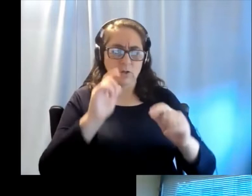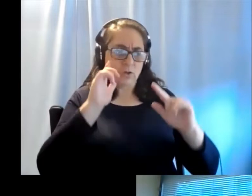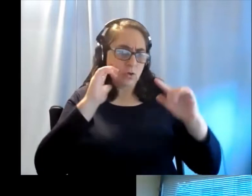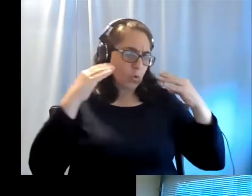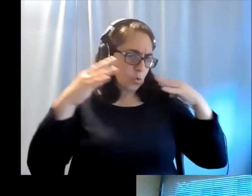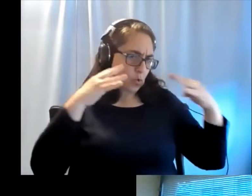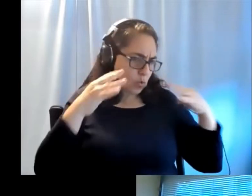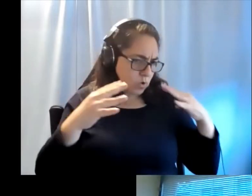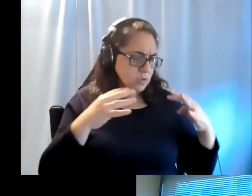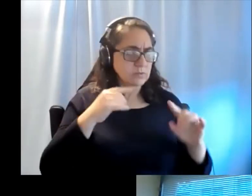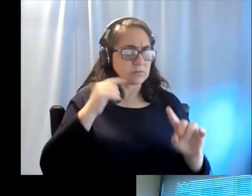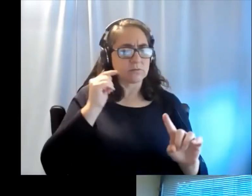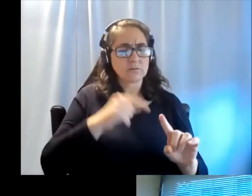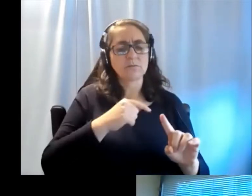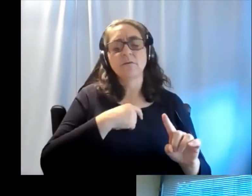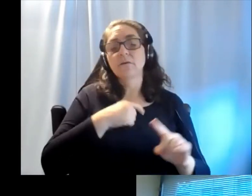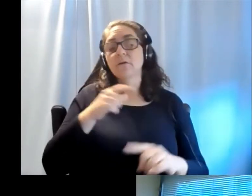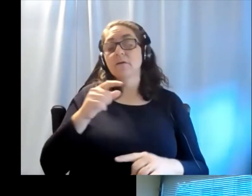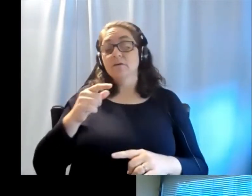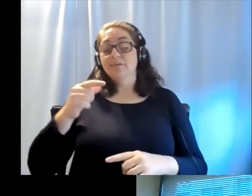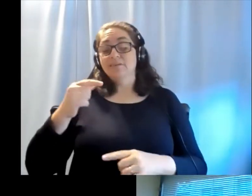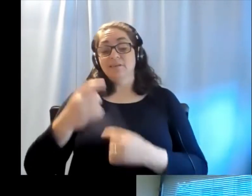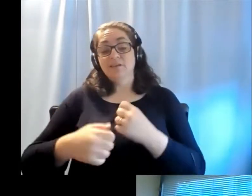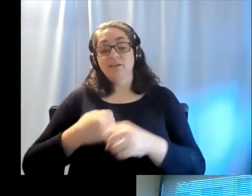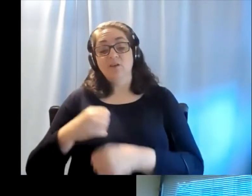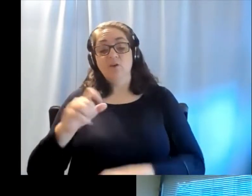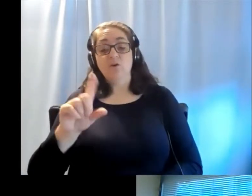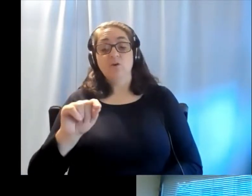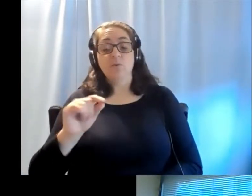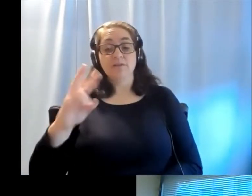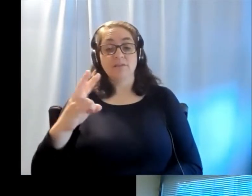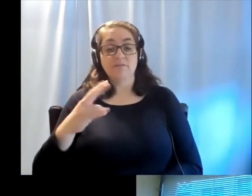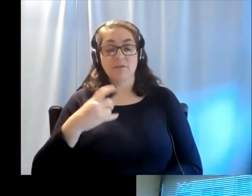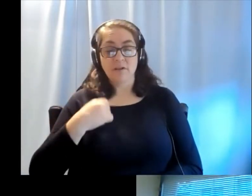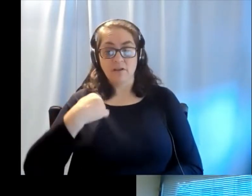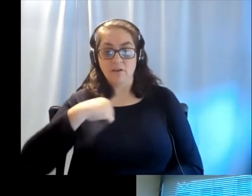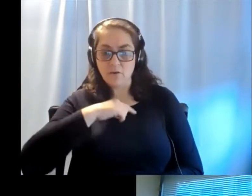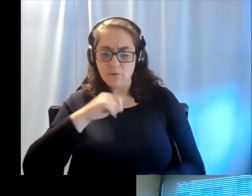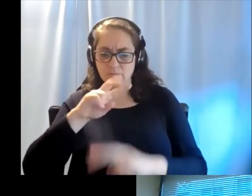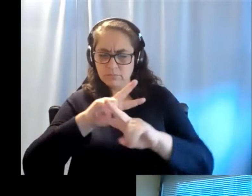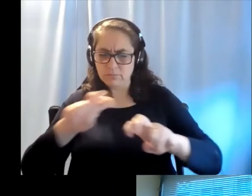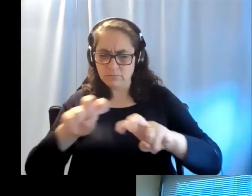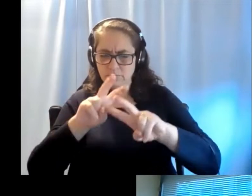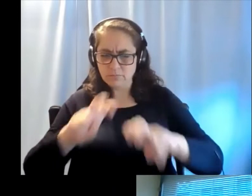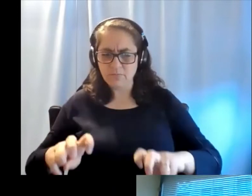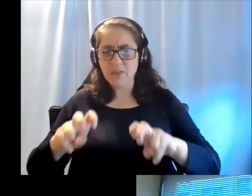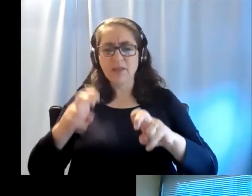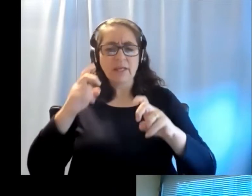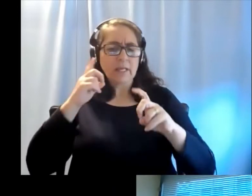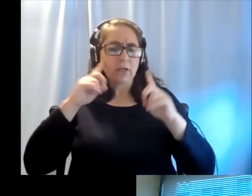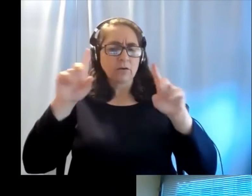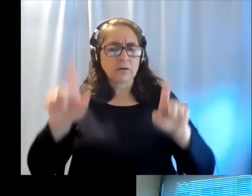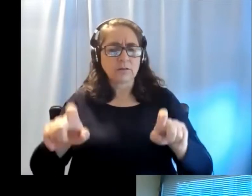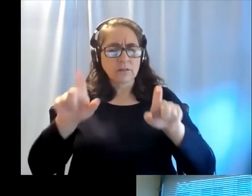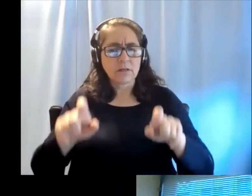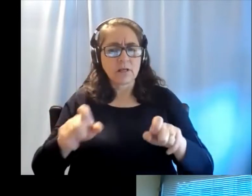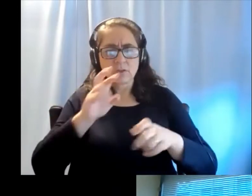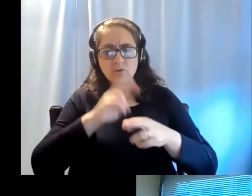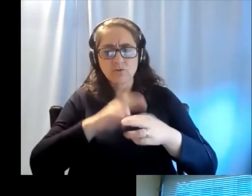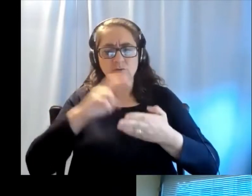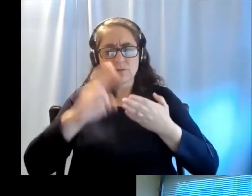In 2017, we analyzed hearing test results from the CDC health and nutrition examination